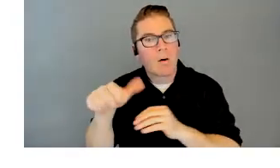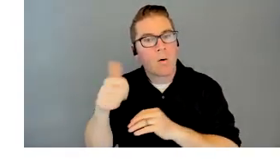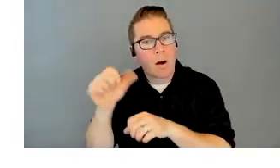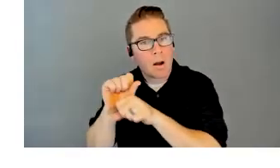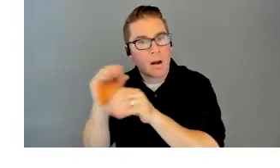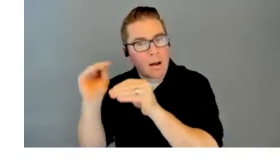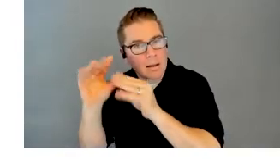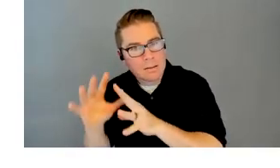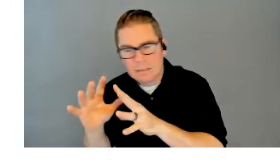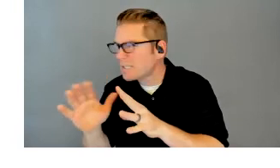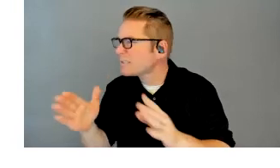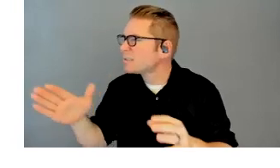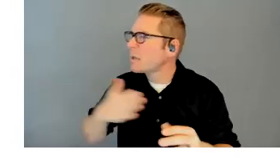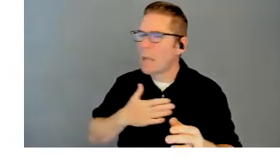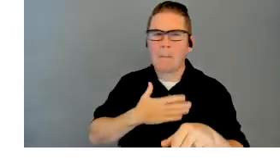to make sure that it's open and clear